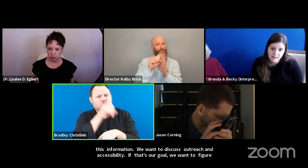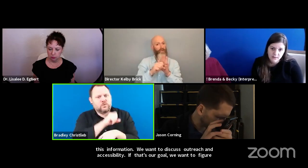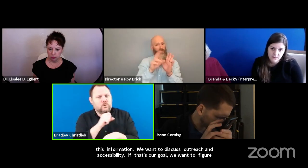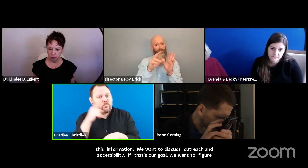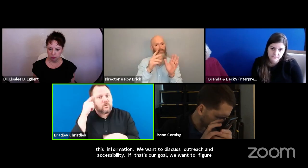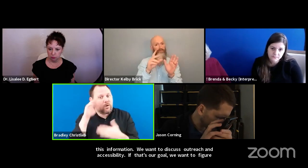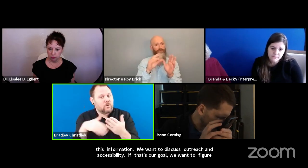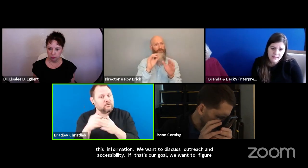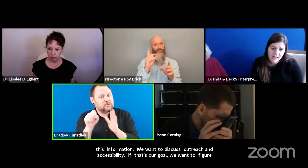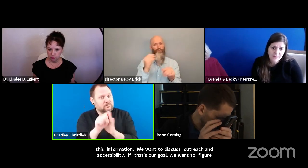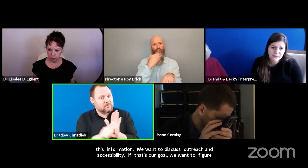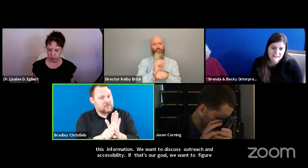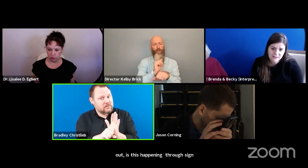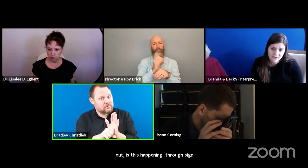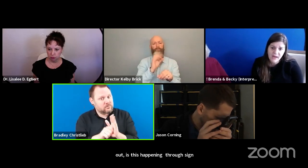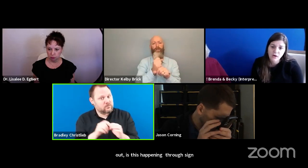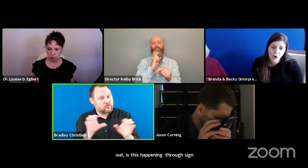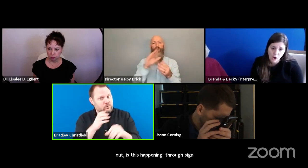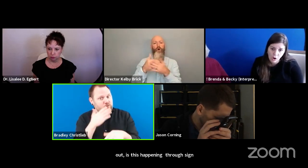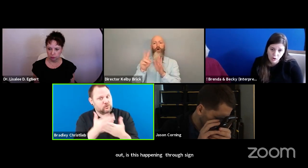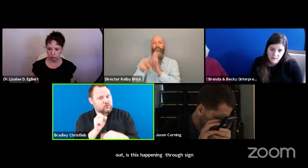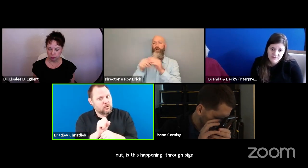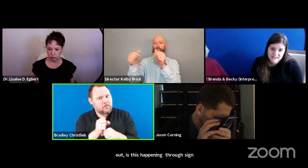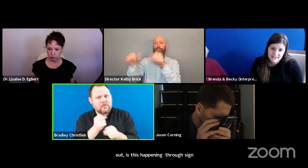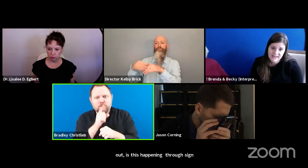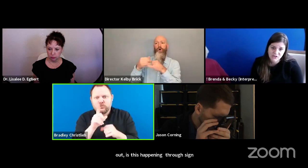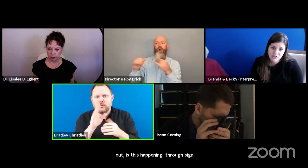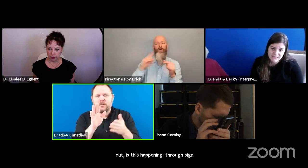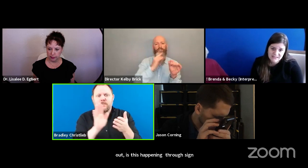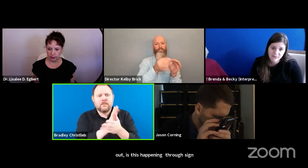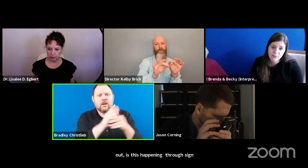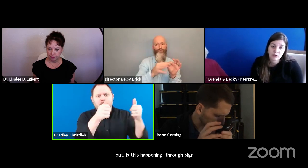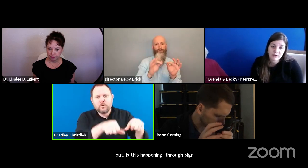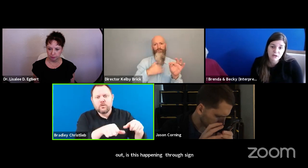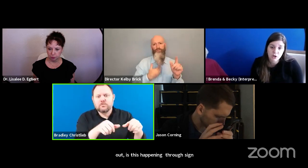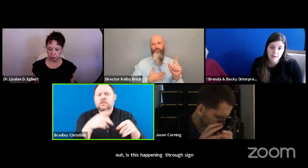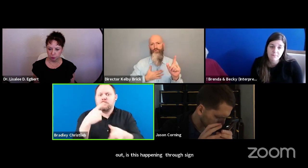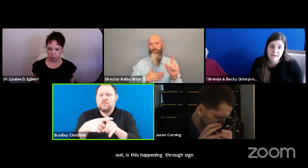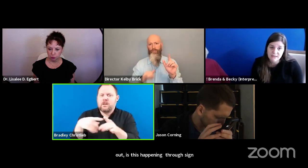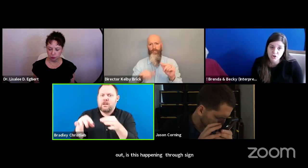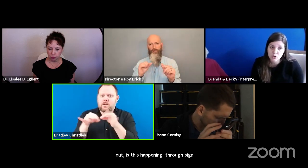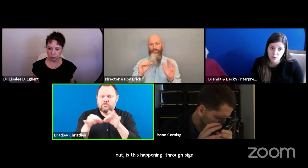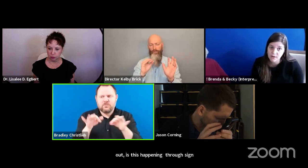Again, I believe that all of the state agencies have been pretty good about making sure that